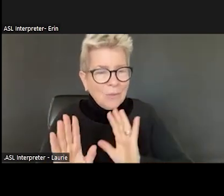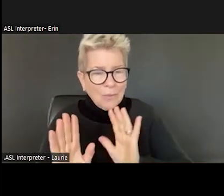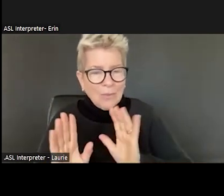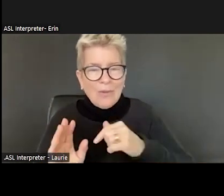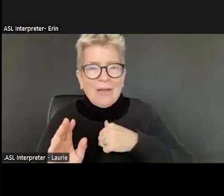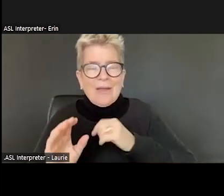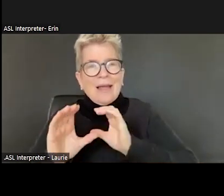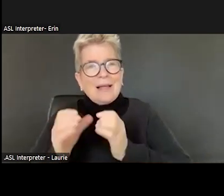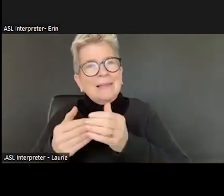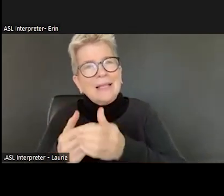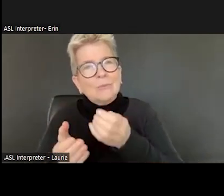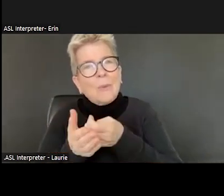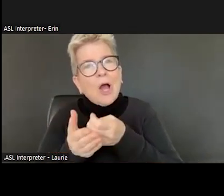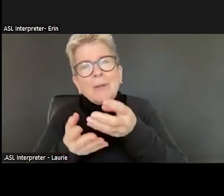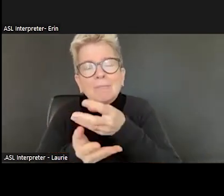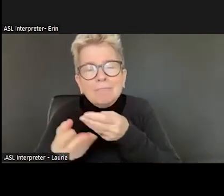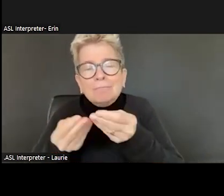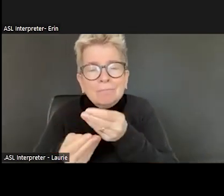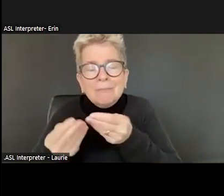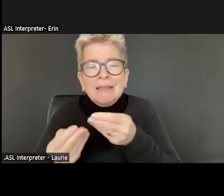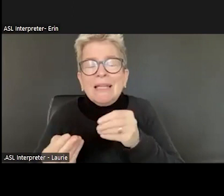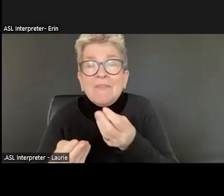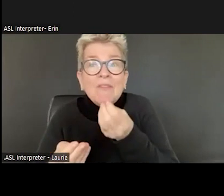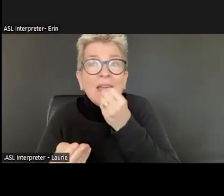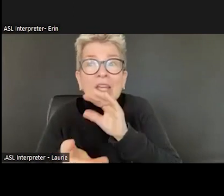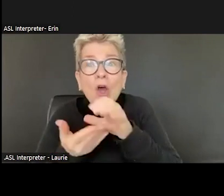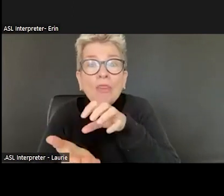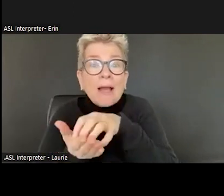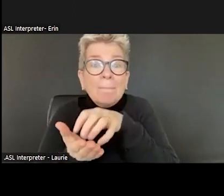economies and learning things like, if I eat all the cupcakes today I don't have any